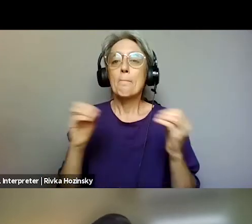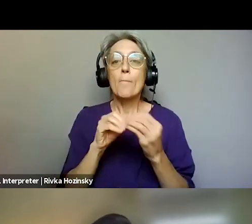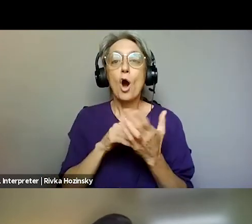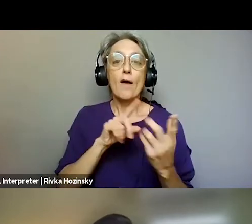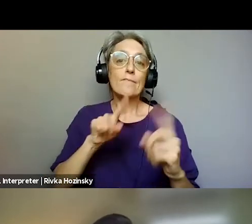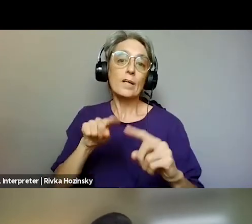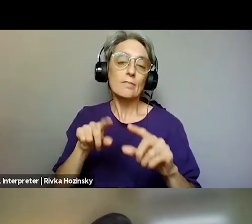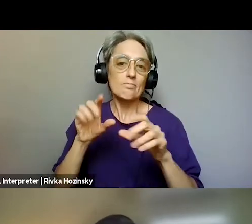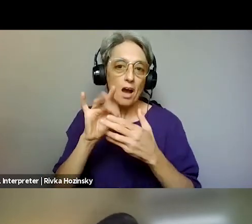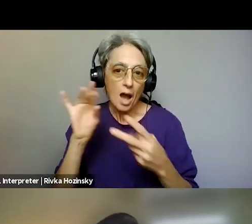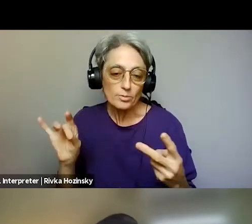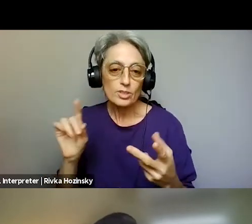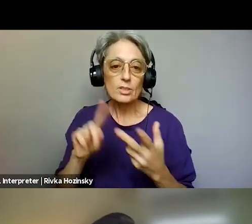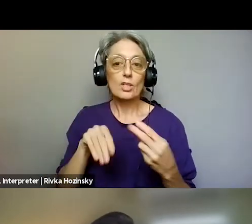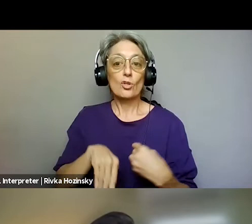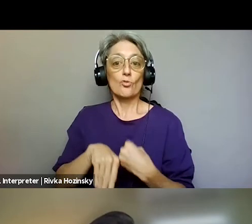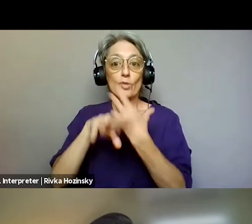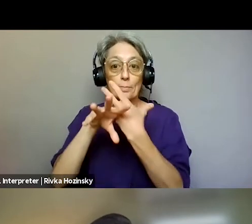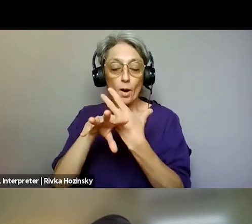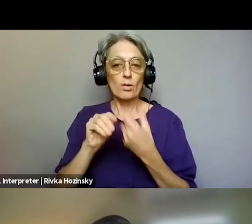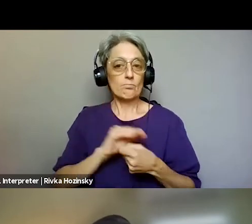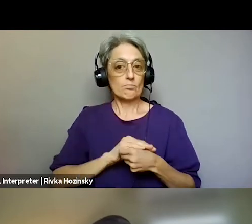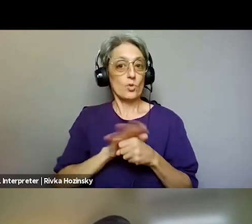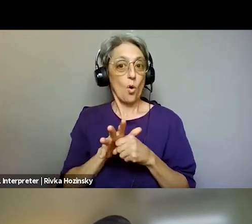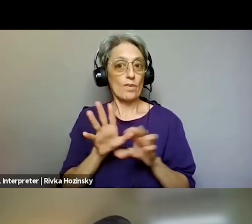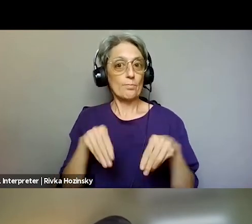appointments which may be COVID has opened some doors there in terms of